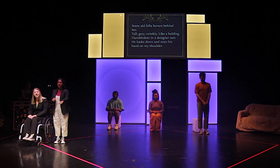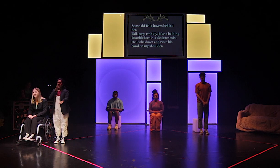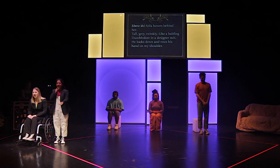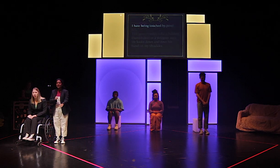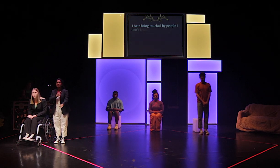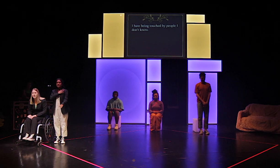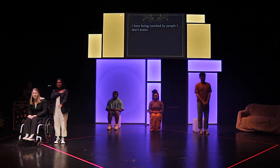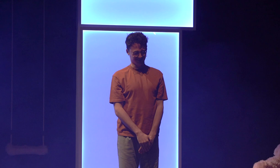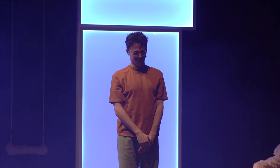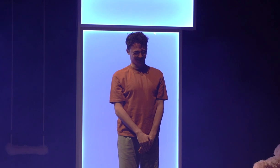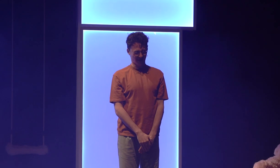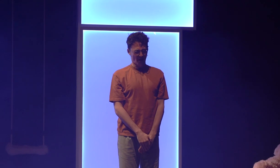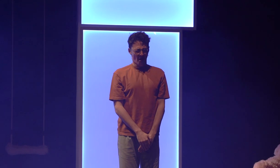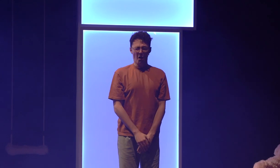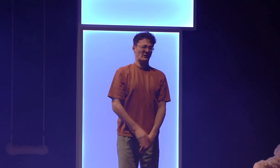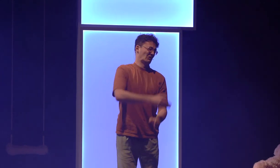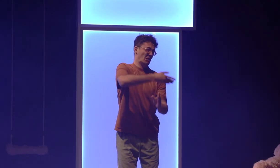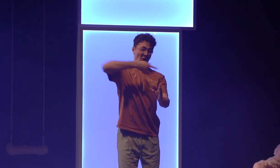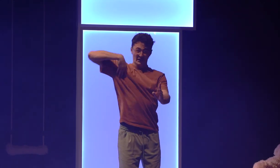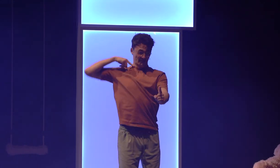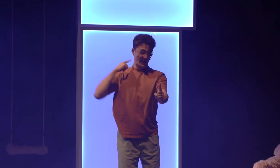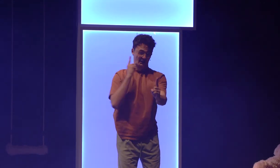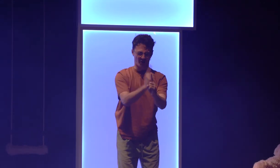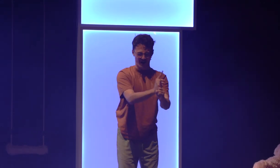hate being touched by people I don't know. - Oh it's lovely to make your